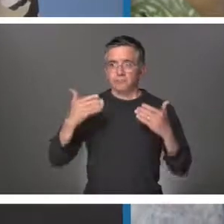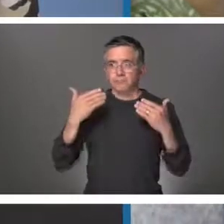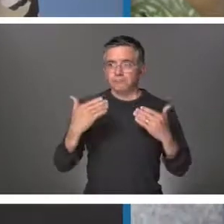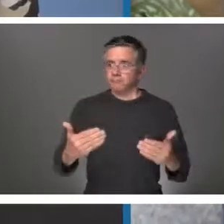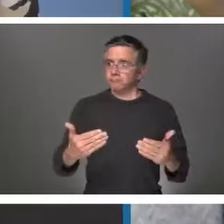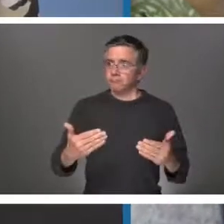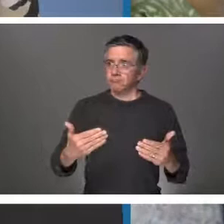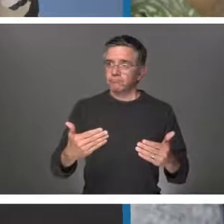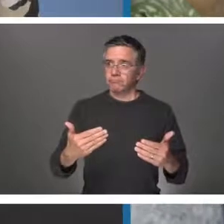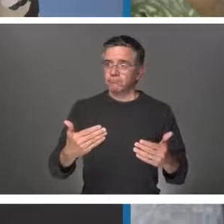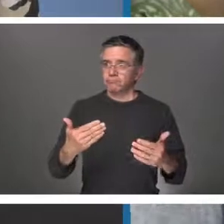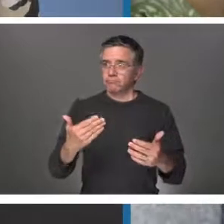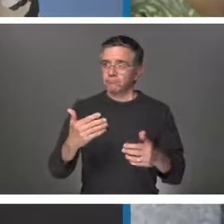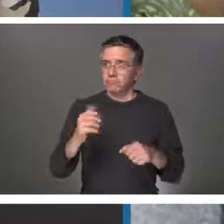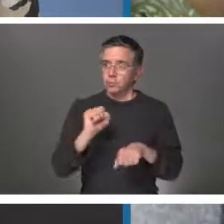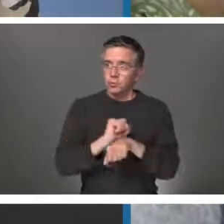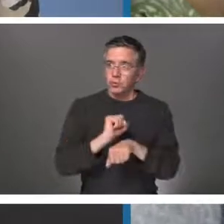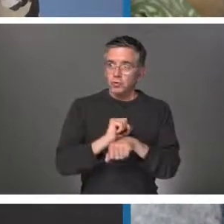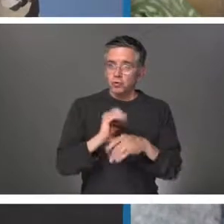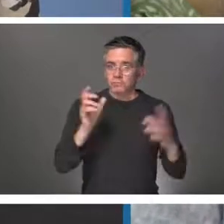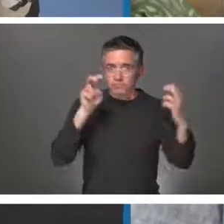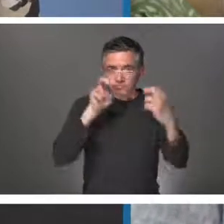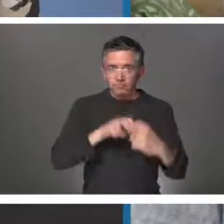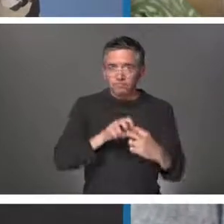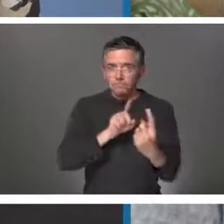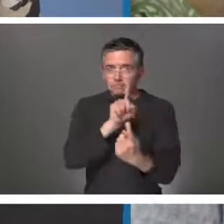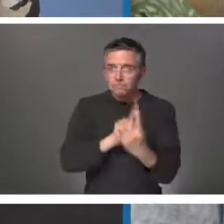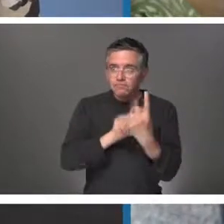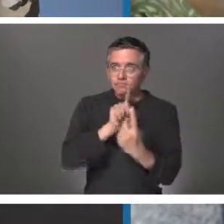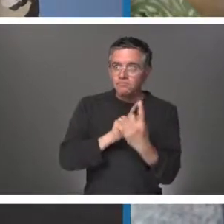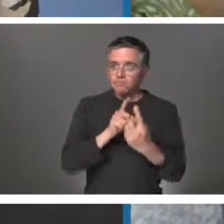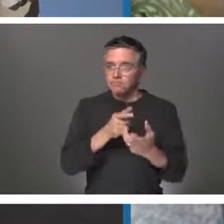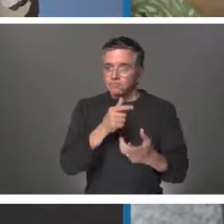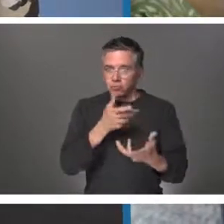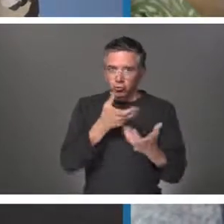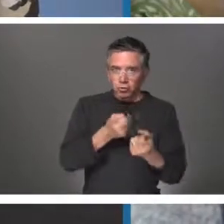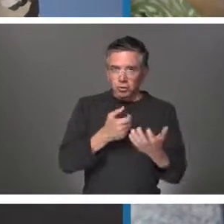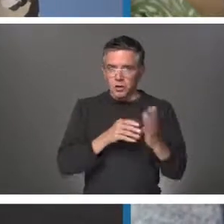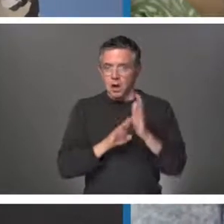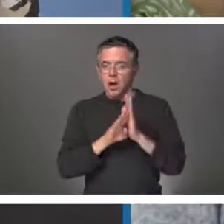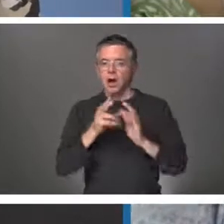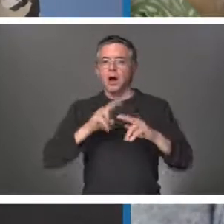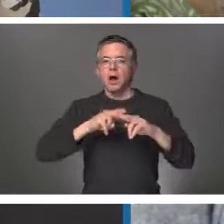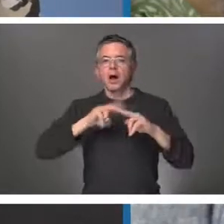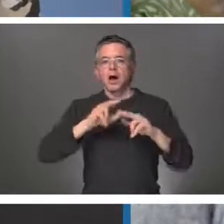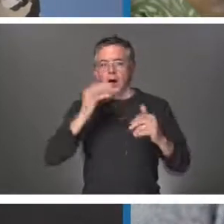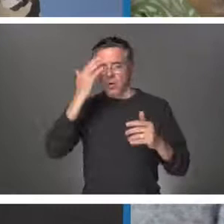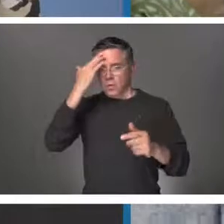who understand them, so that they can step in and navigate getting folks access to vaccine,